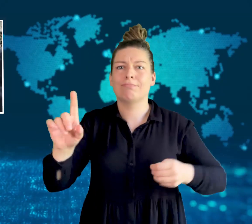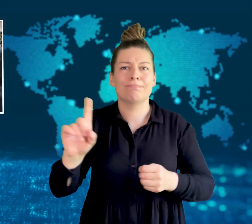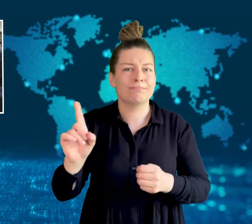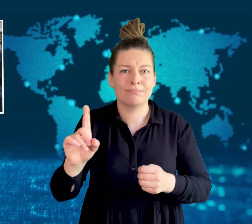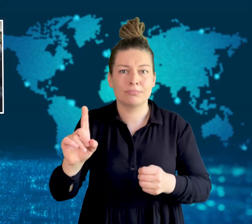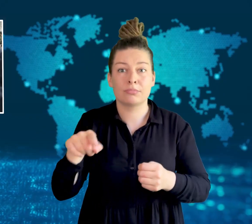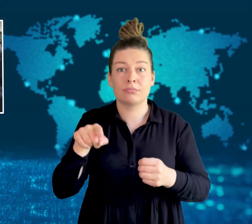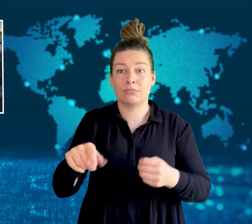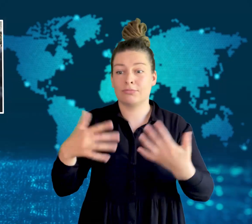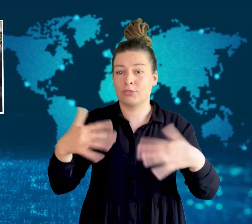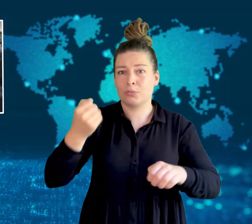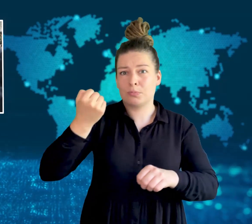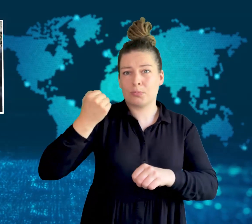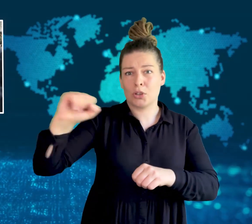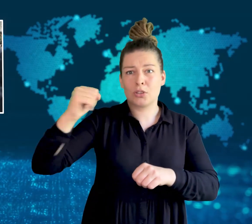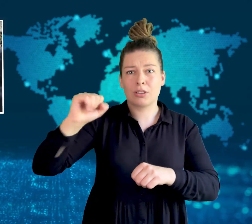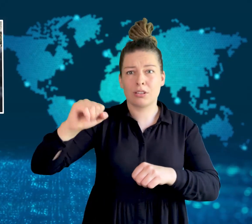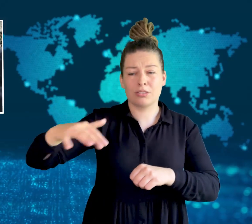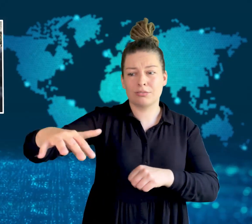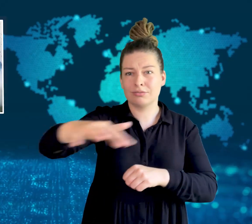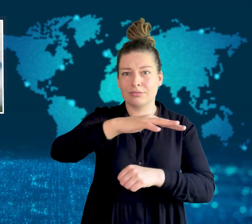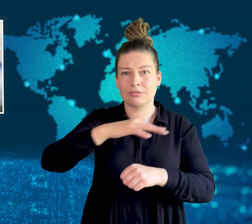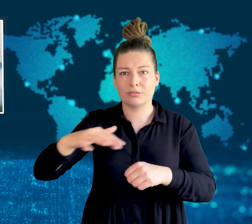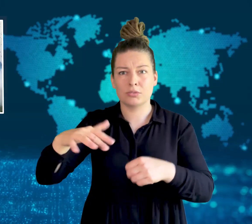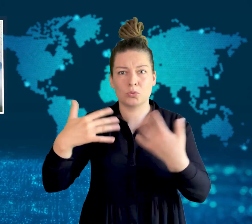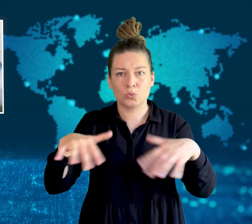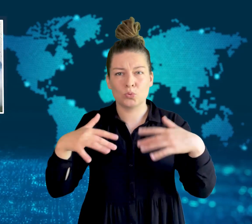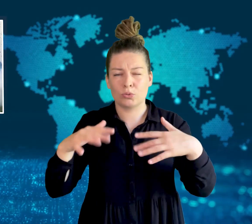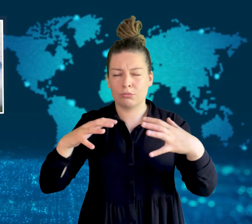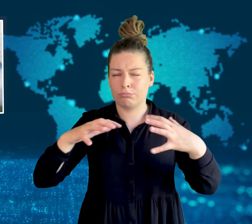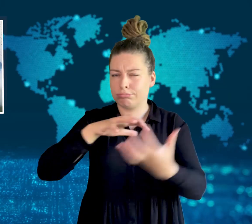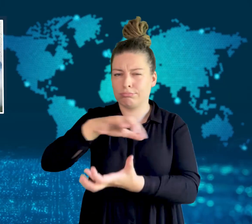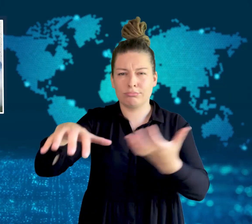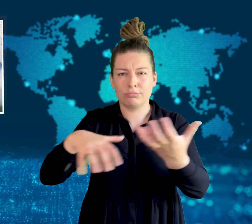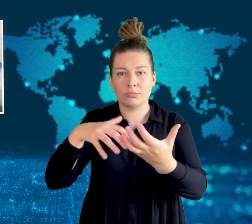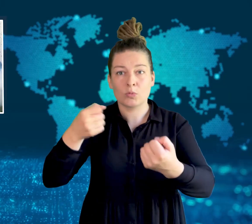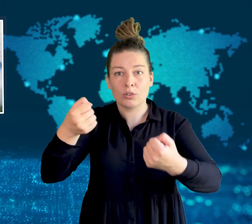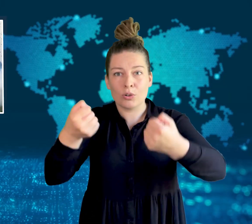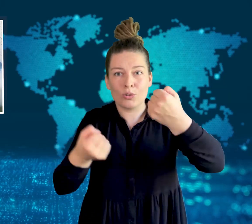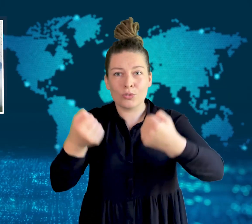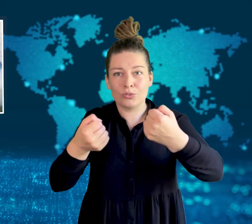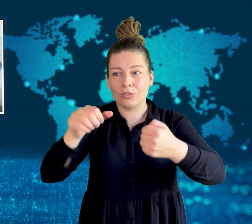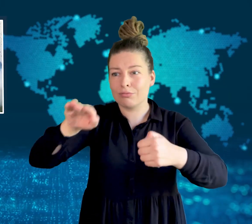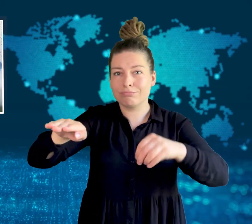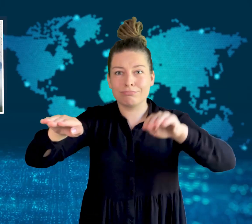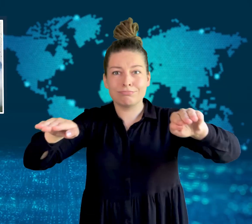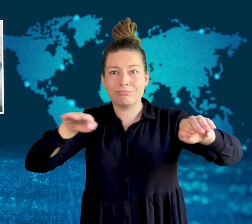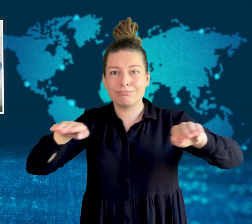sent to the scene.